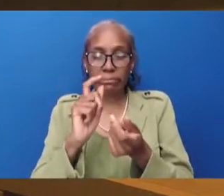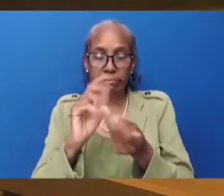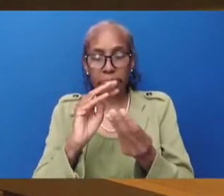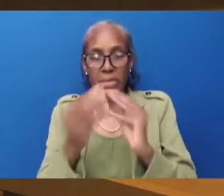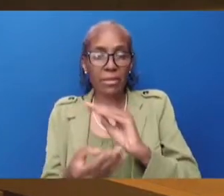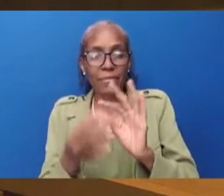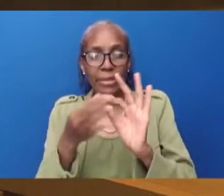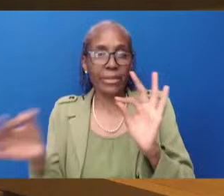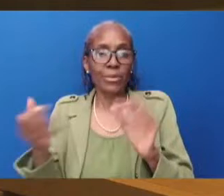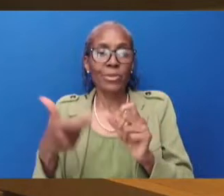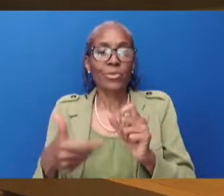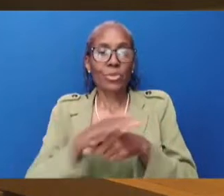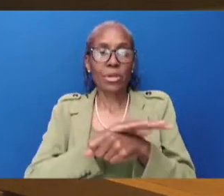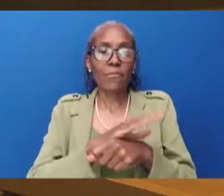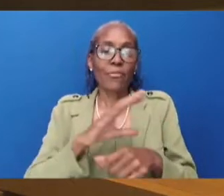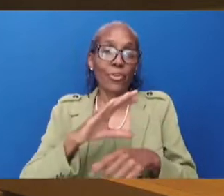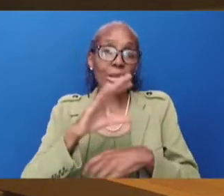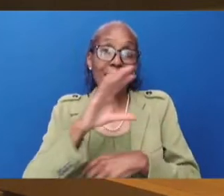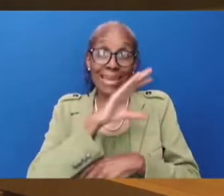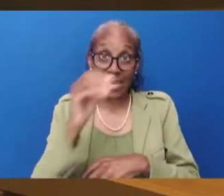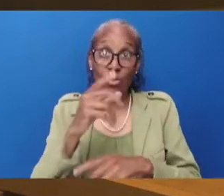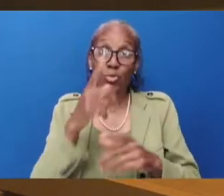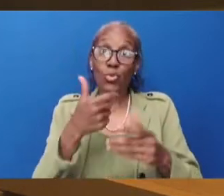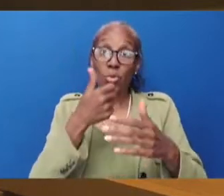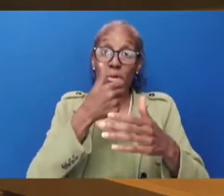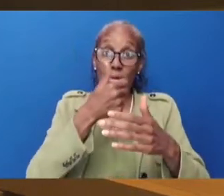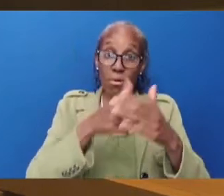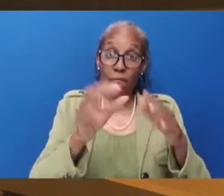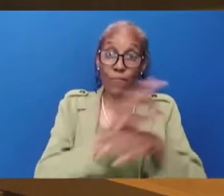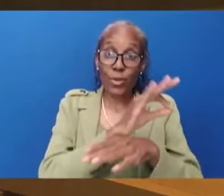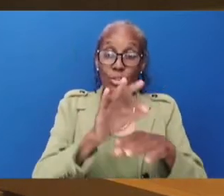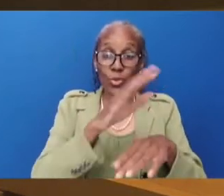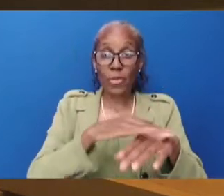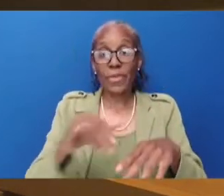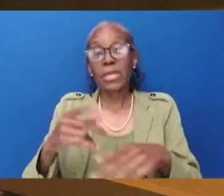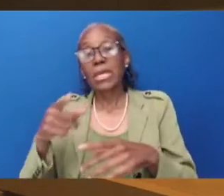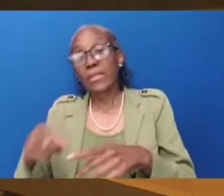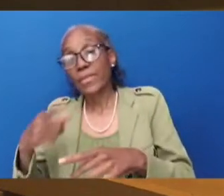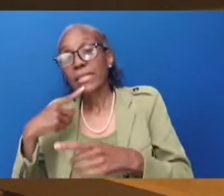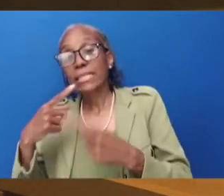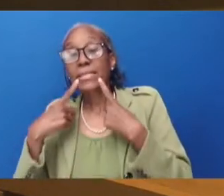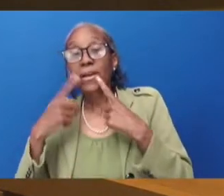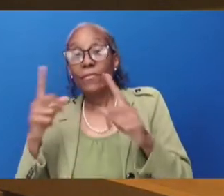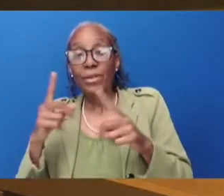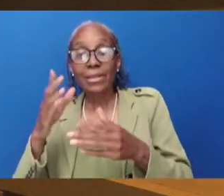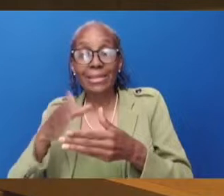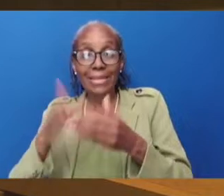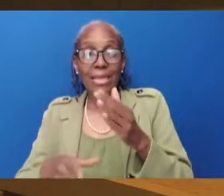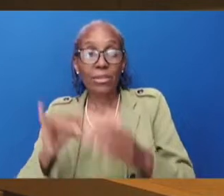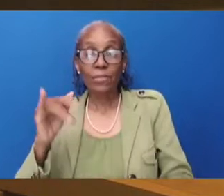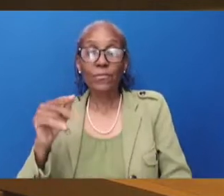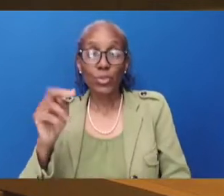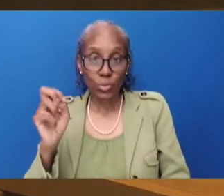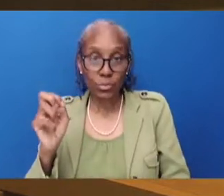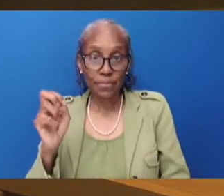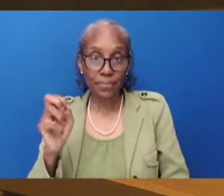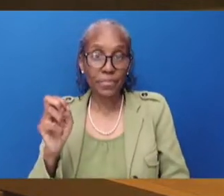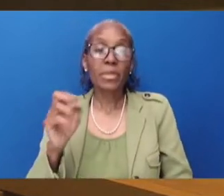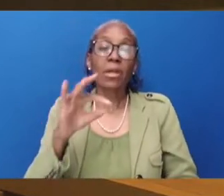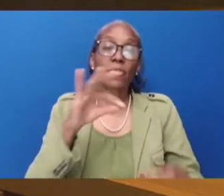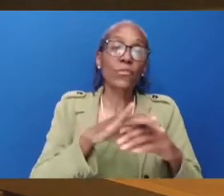APPROVE SOME